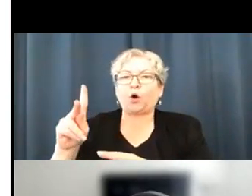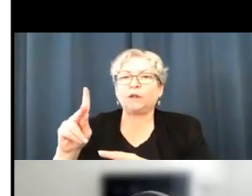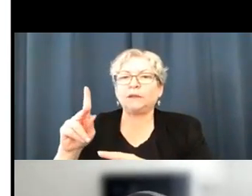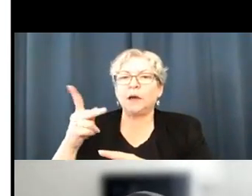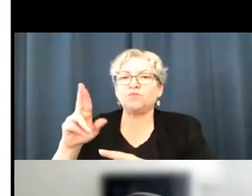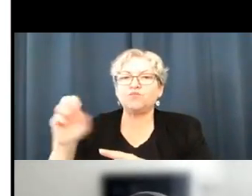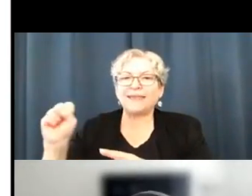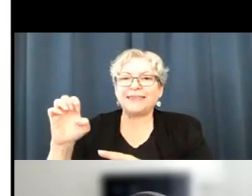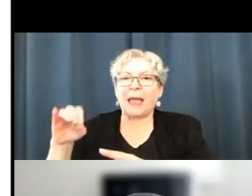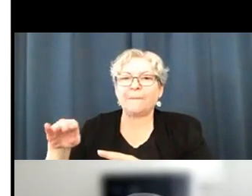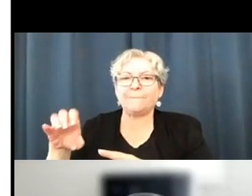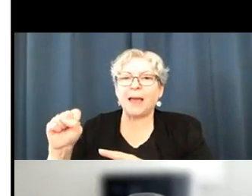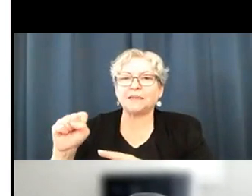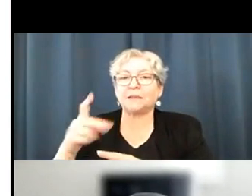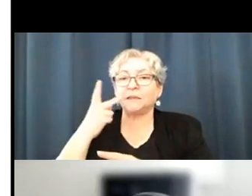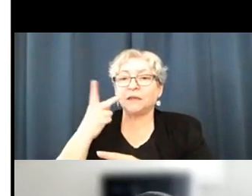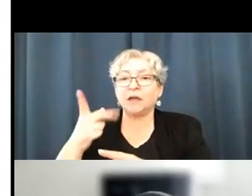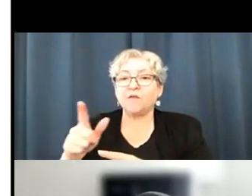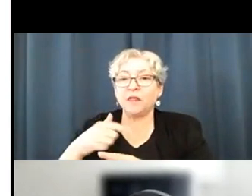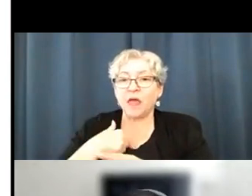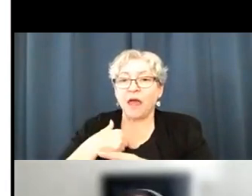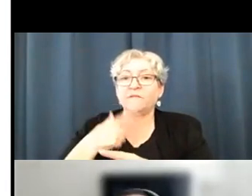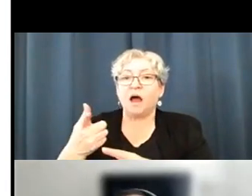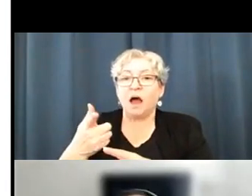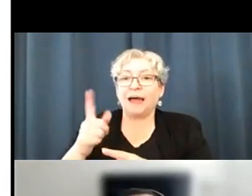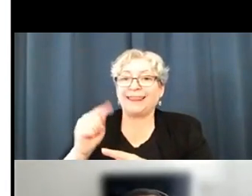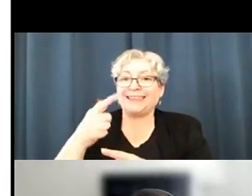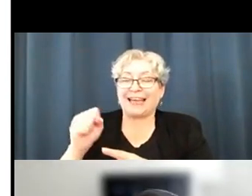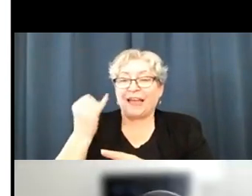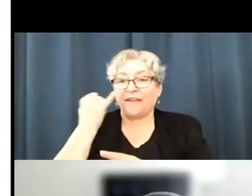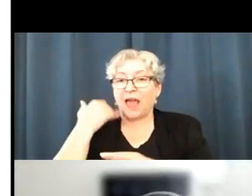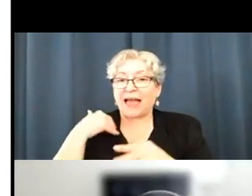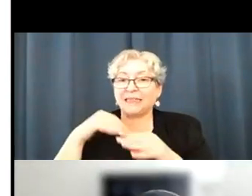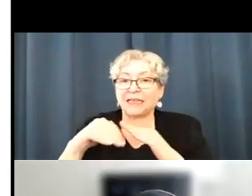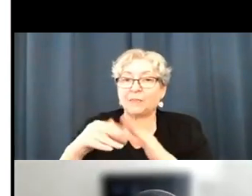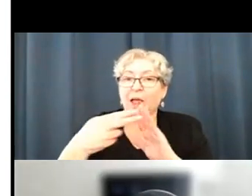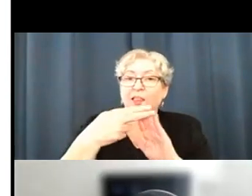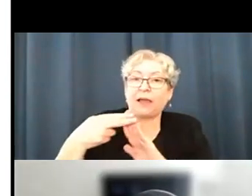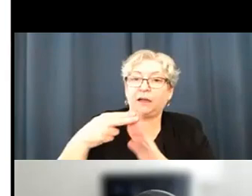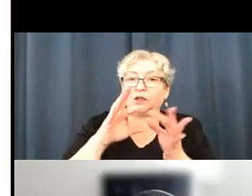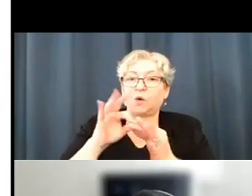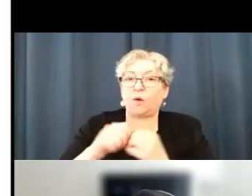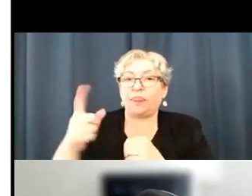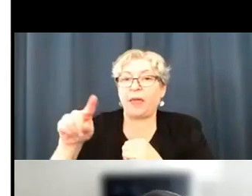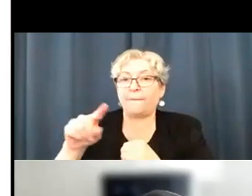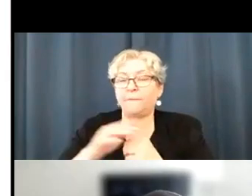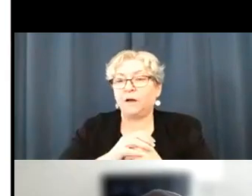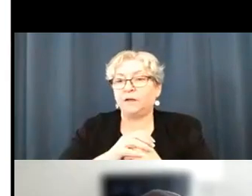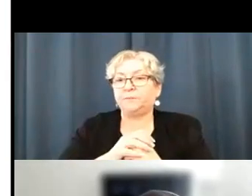and see if they have that accessibility label associated with them. That is an awesome point.